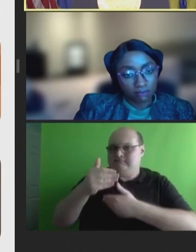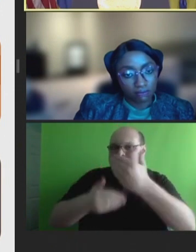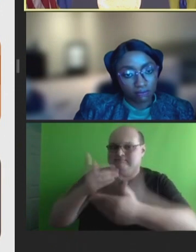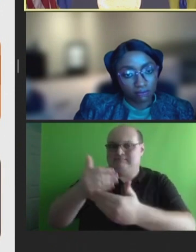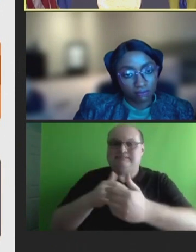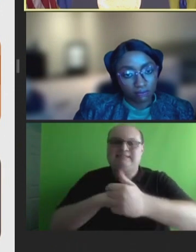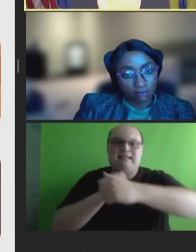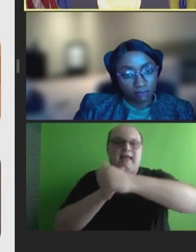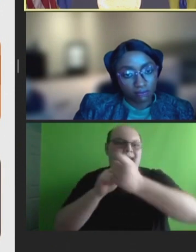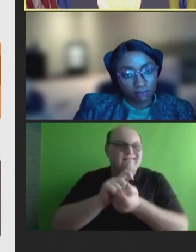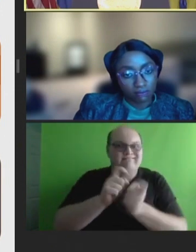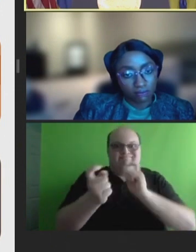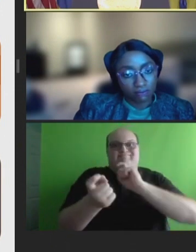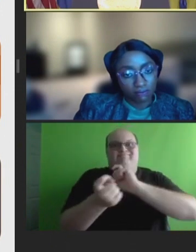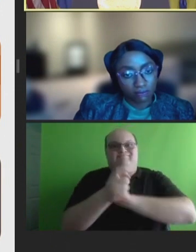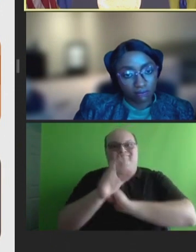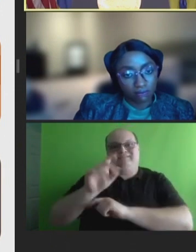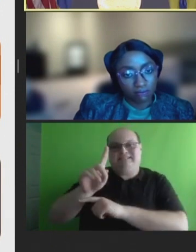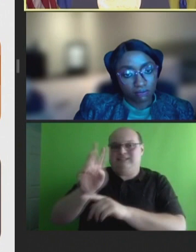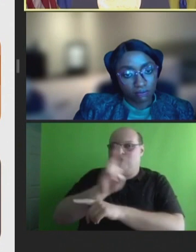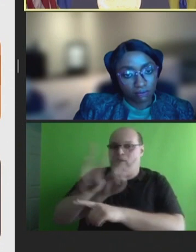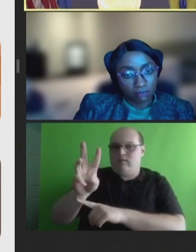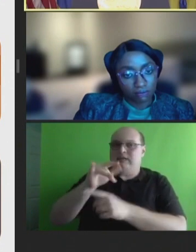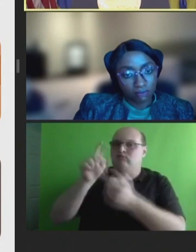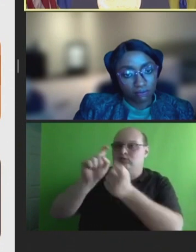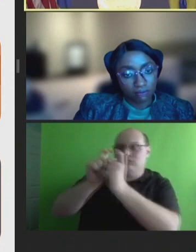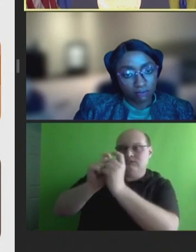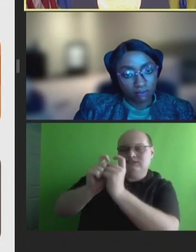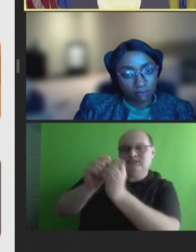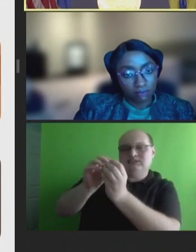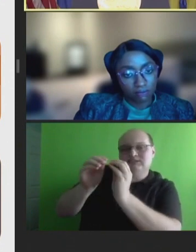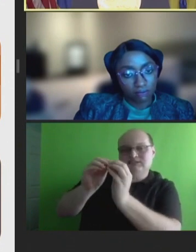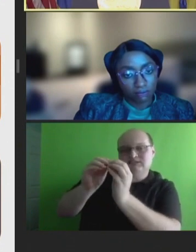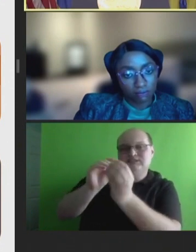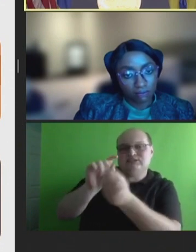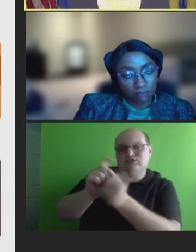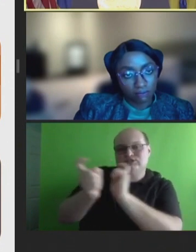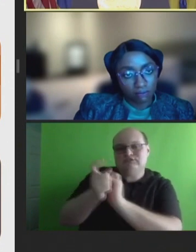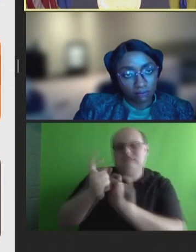and a streamlining of CDC's website. There will be something that's called clean slate